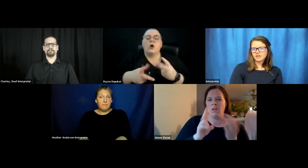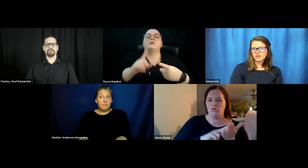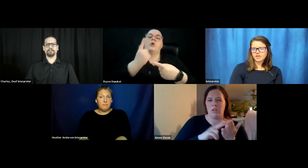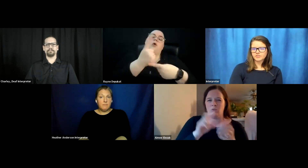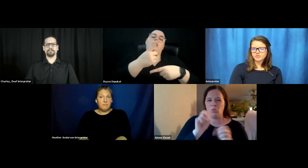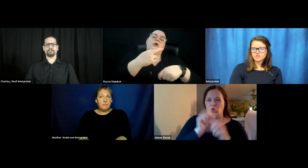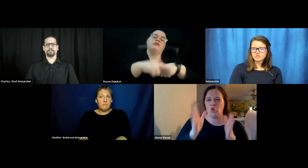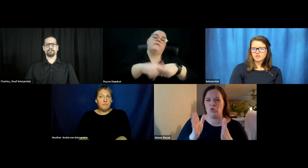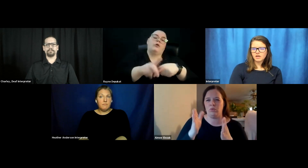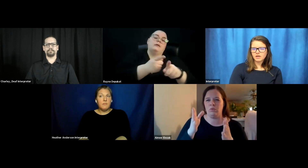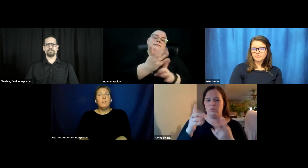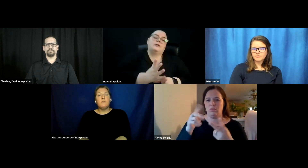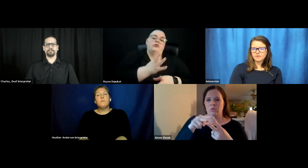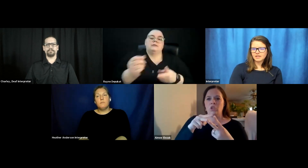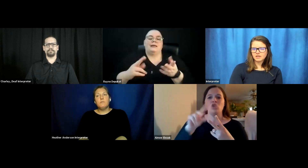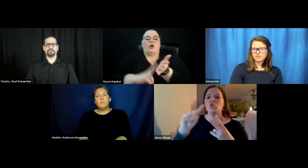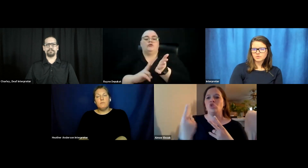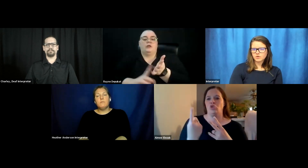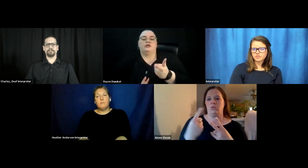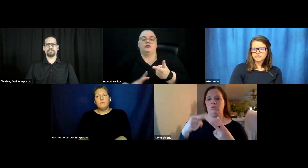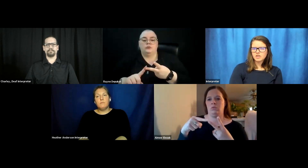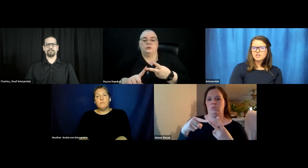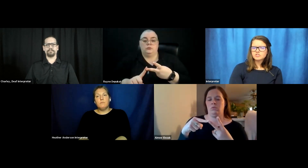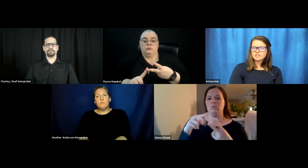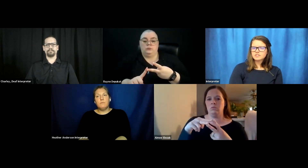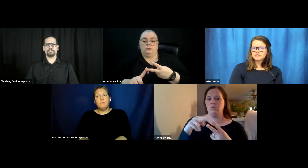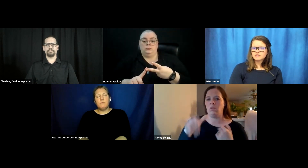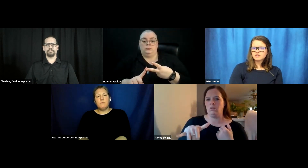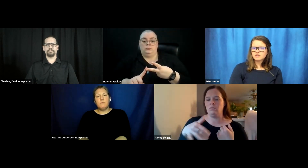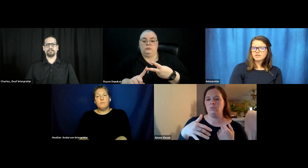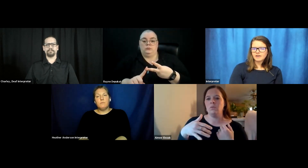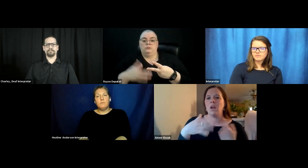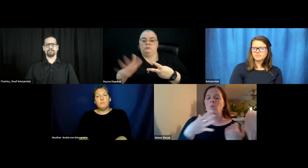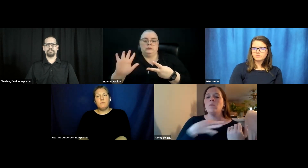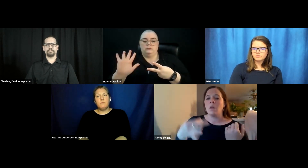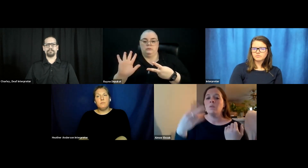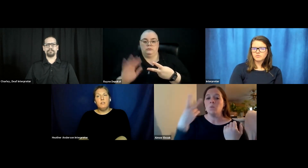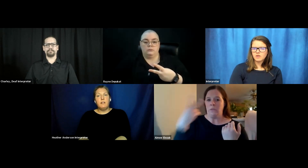Any contractors, any contract workers, just a Yeah.